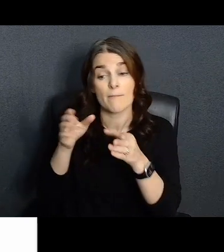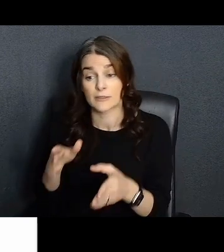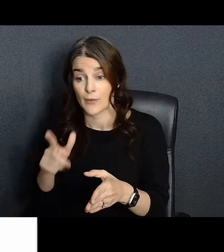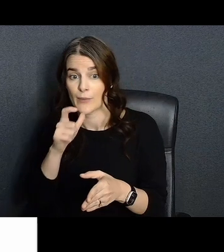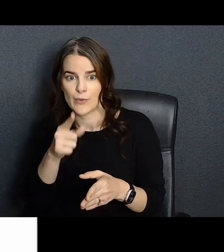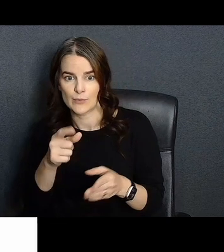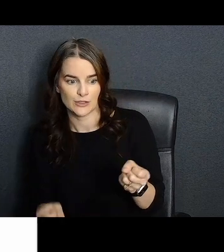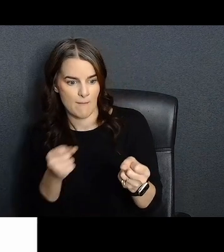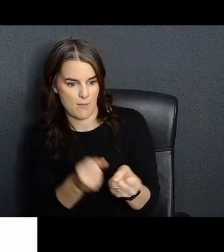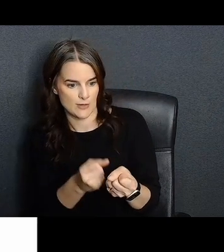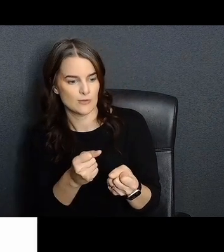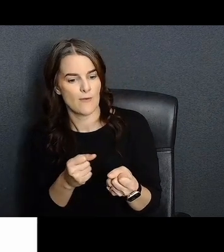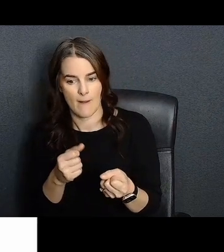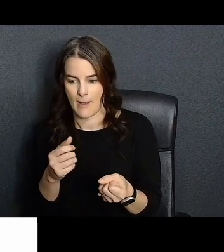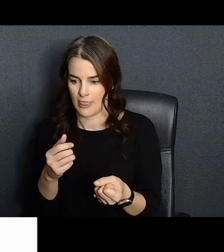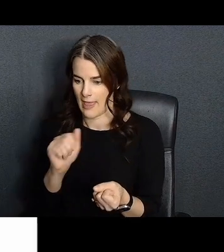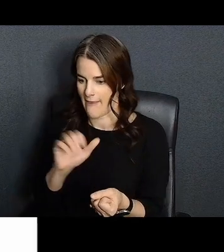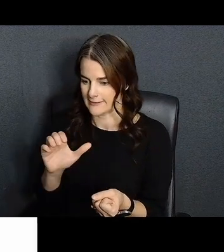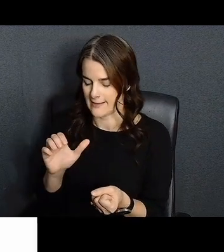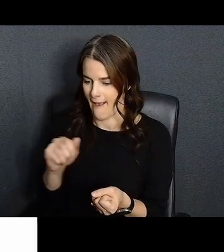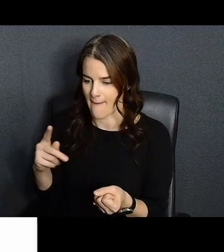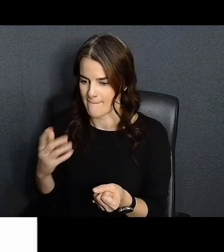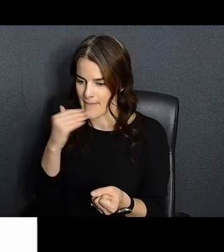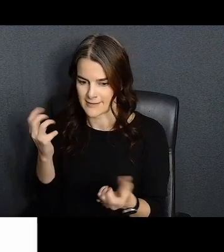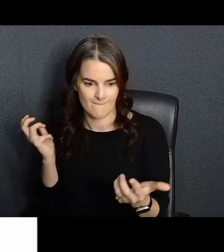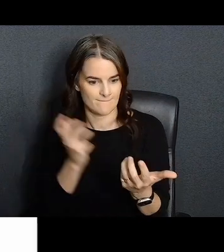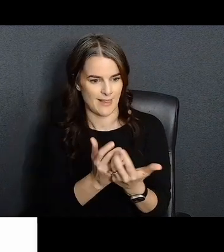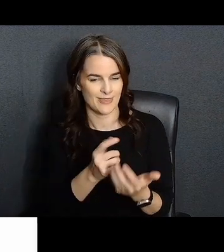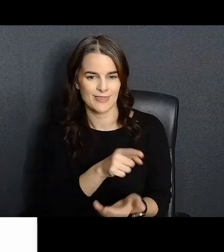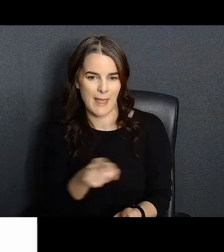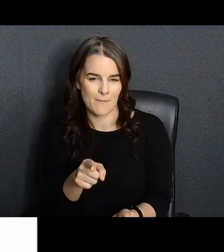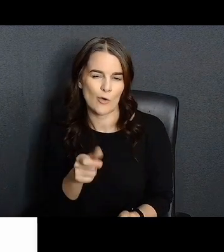fit of an AAC app. So just some disclaimers that we do